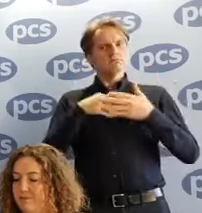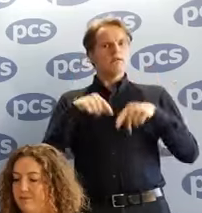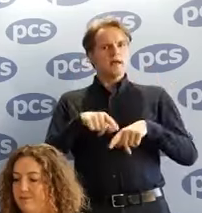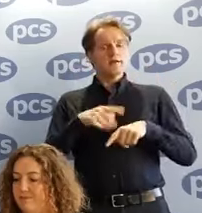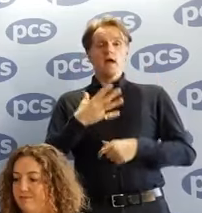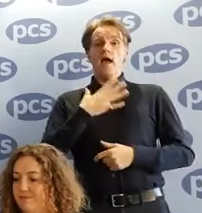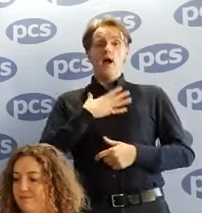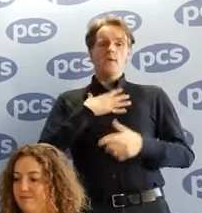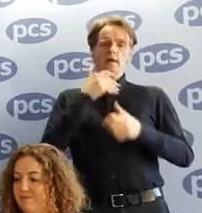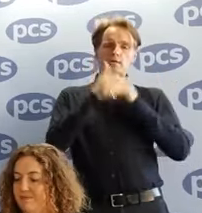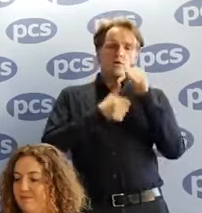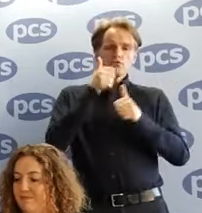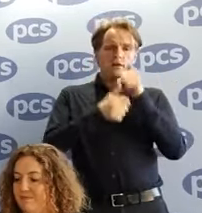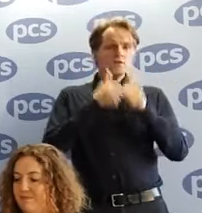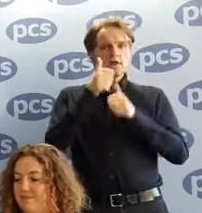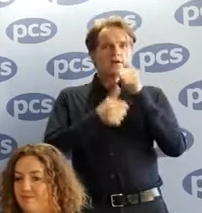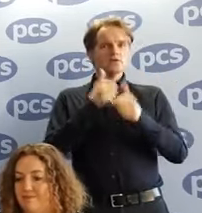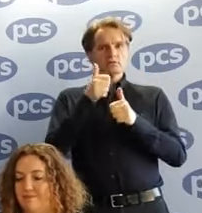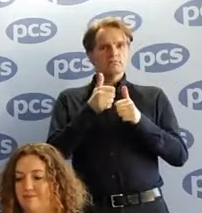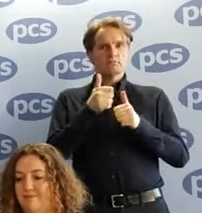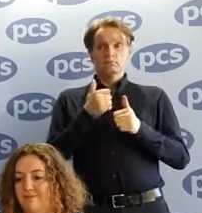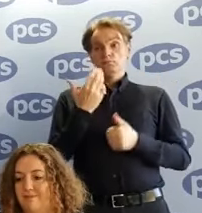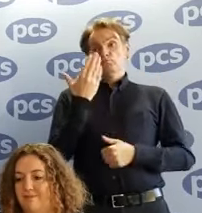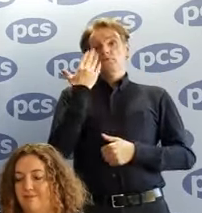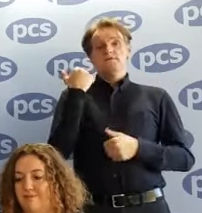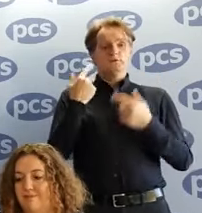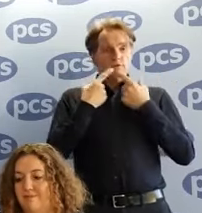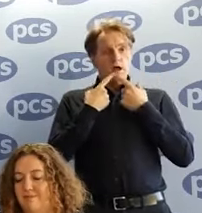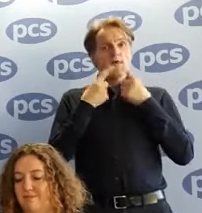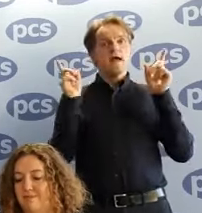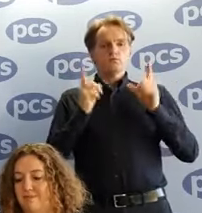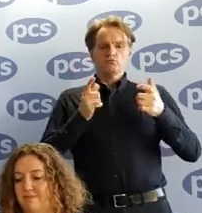yourself, we've just announced the union's election results and you've been